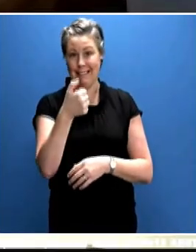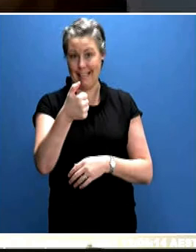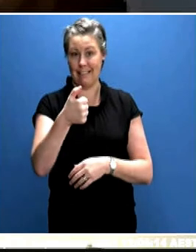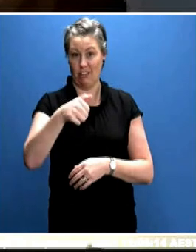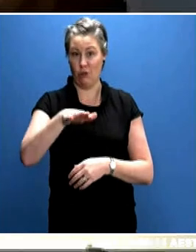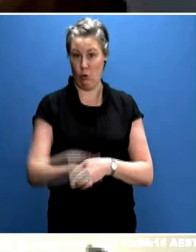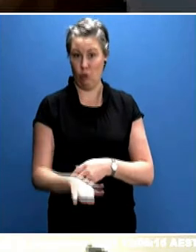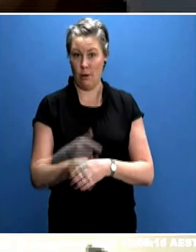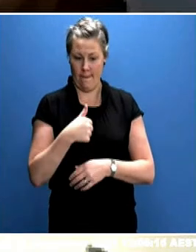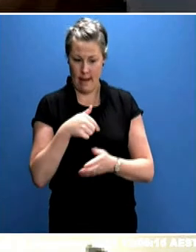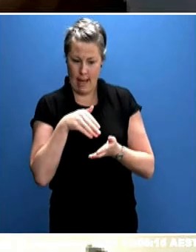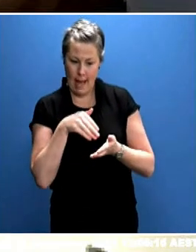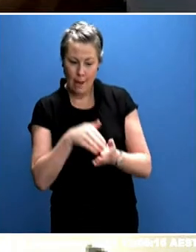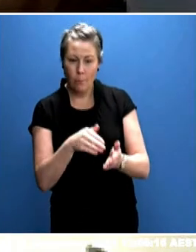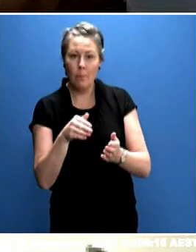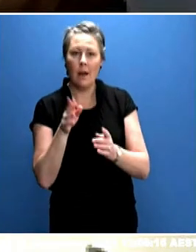through the whole process of the NDIS.